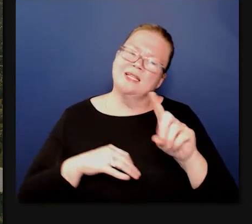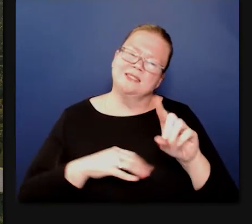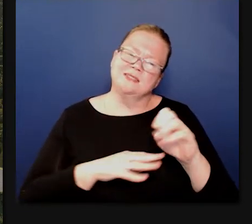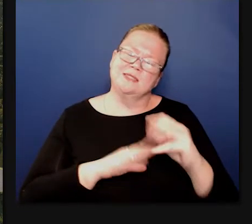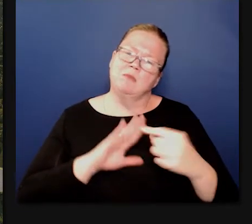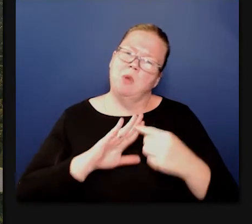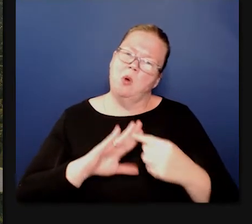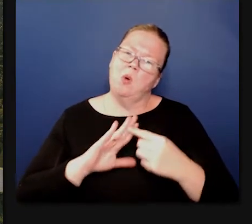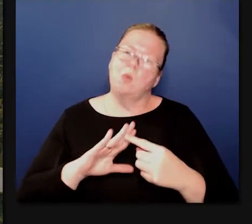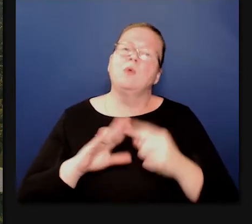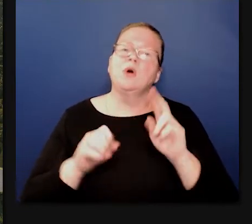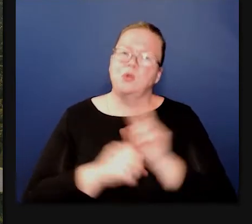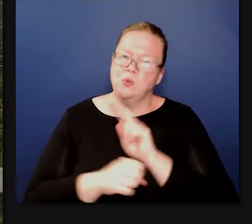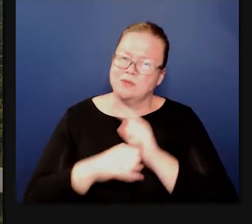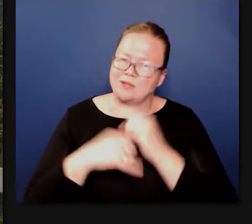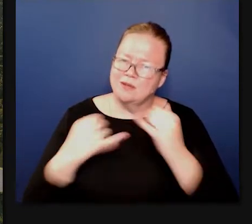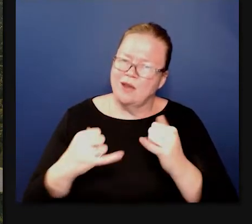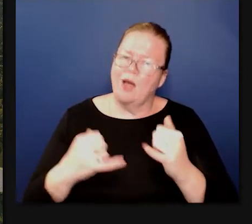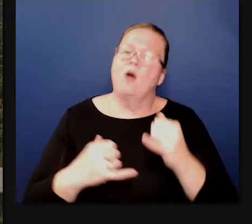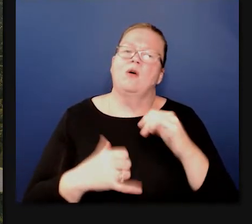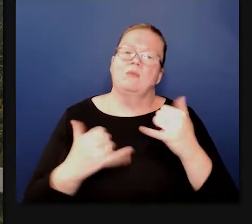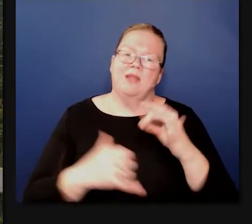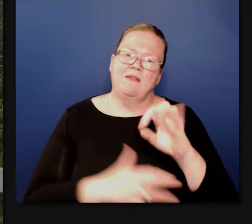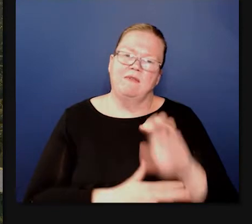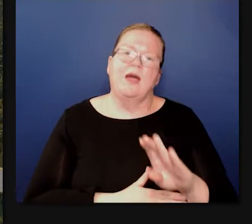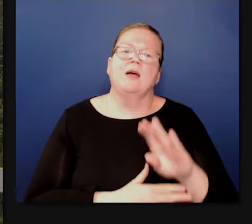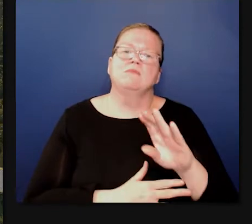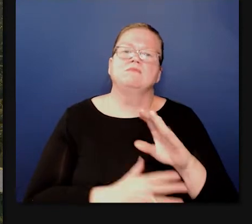using PlayFab UGC today, and that's Microsofts Flight Simulator.